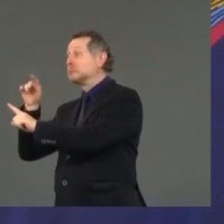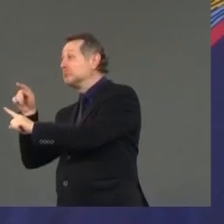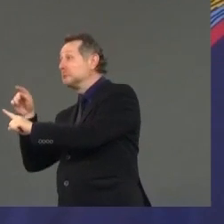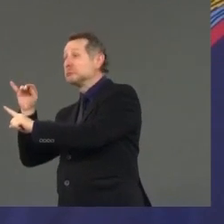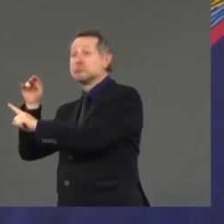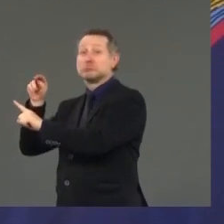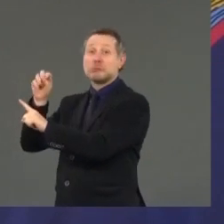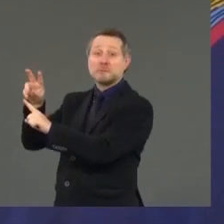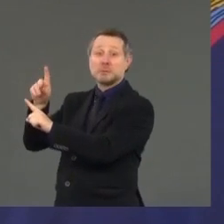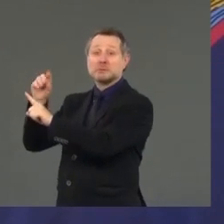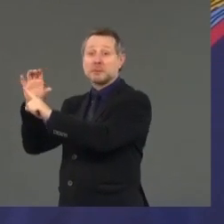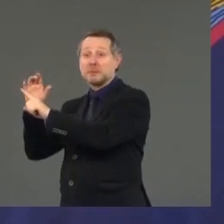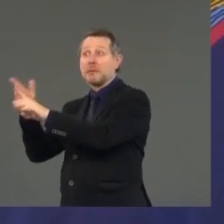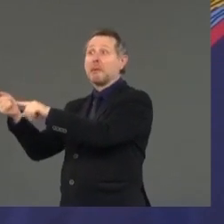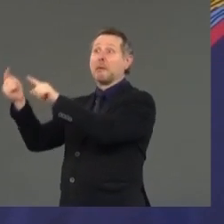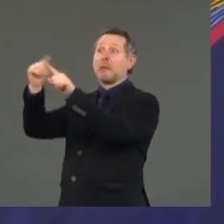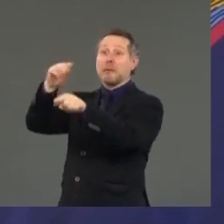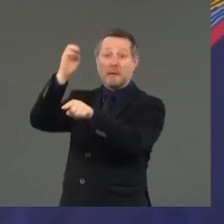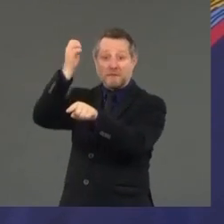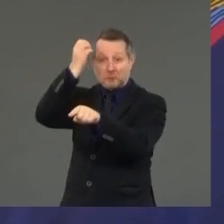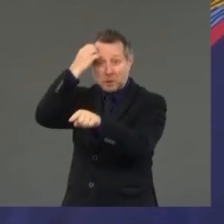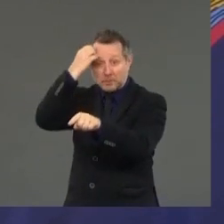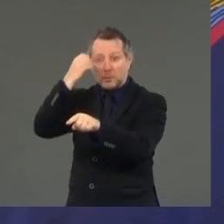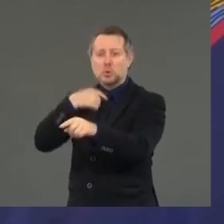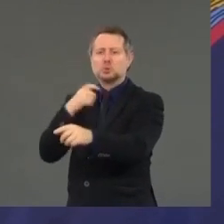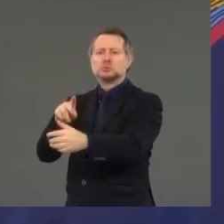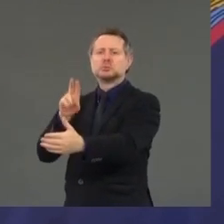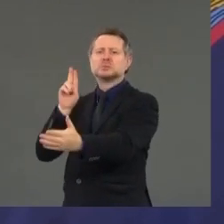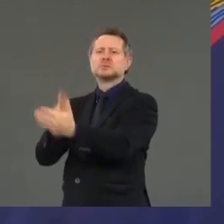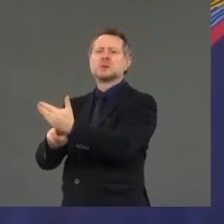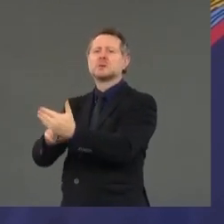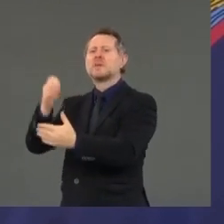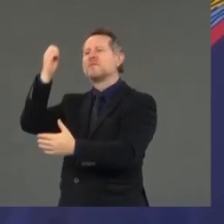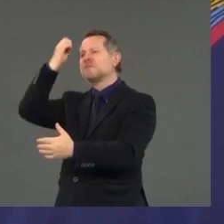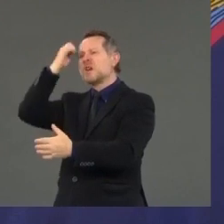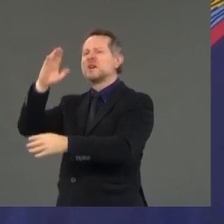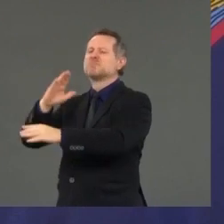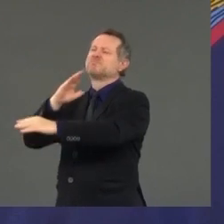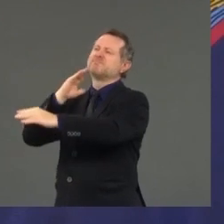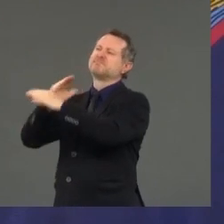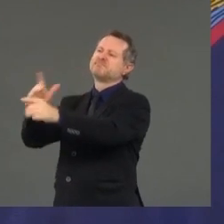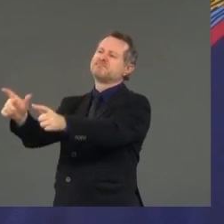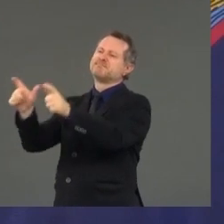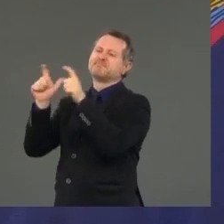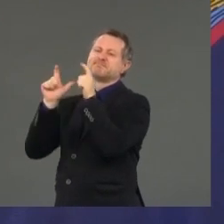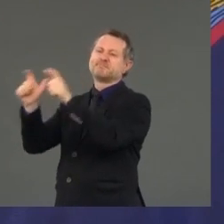CHINA NOVEMBER/DECEMBER AND WENT